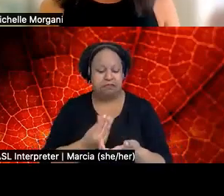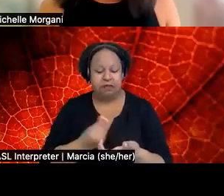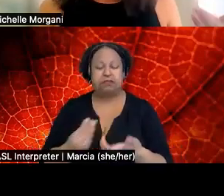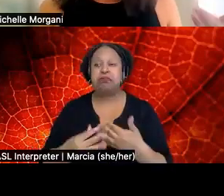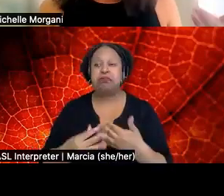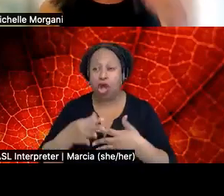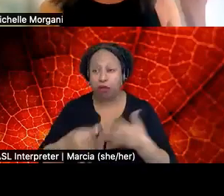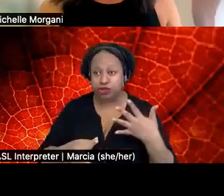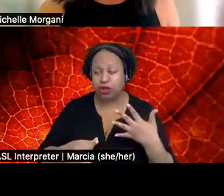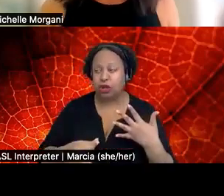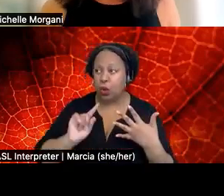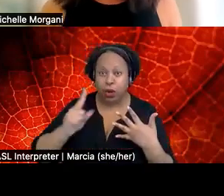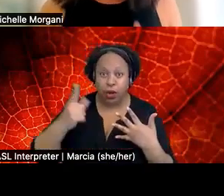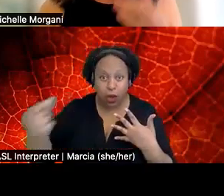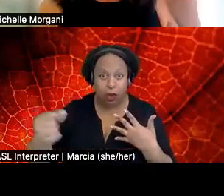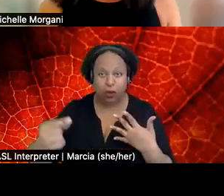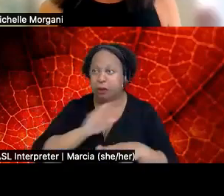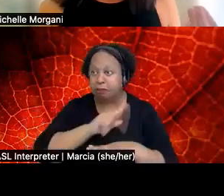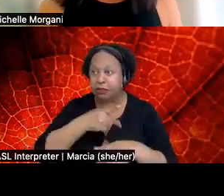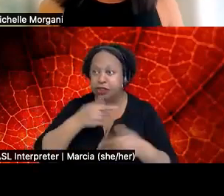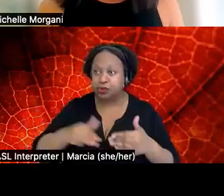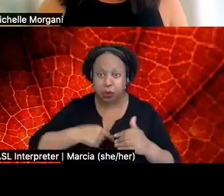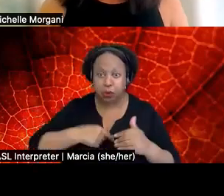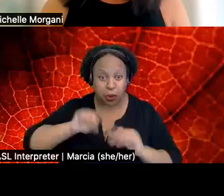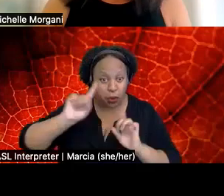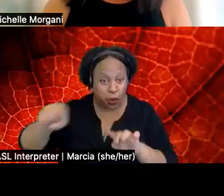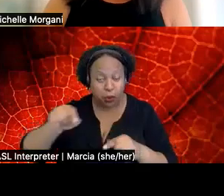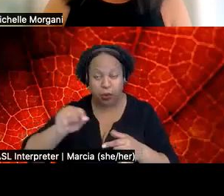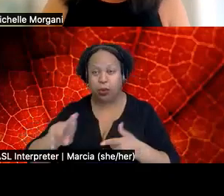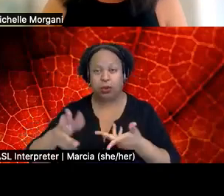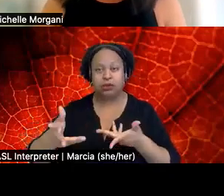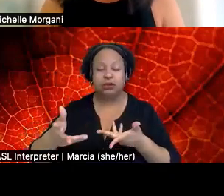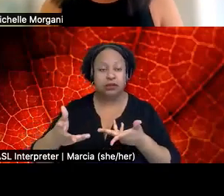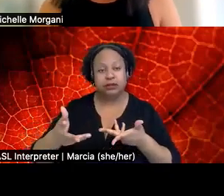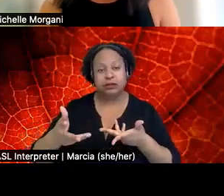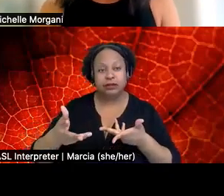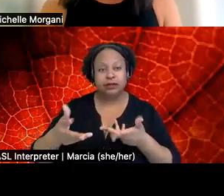another patient’s room or to engage with another, another health care professional.